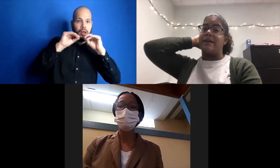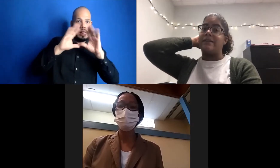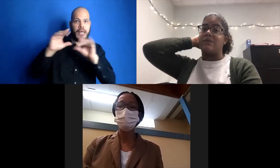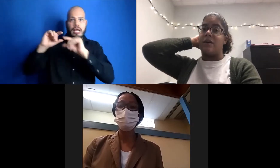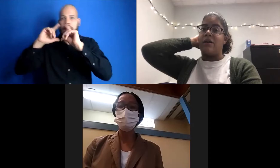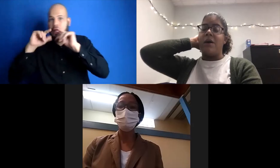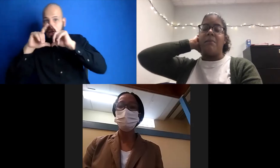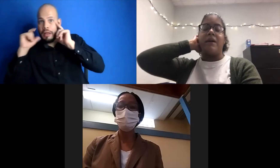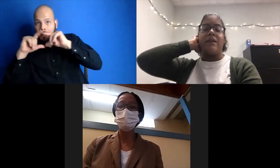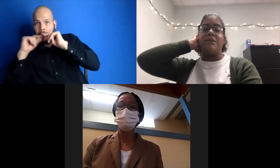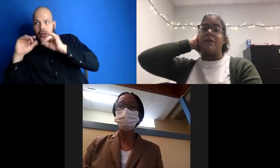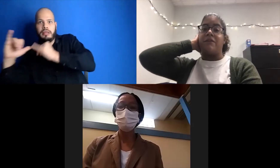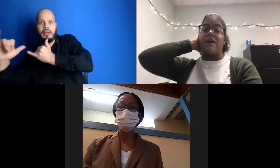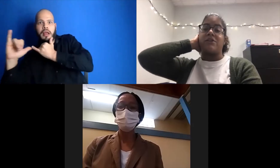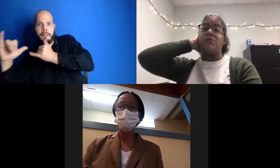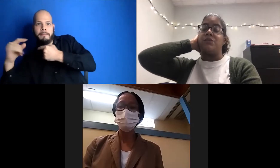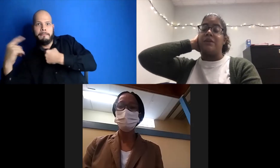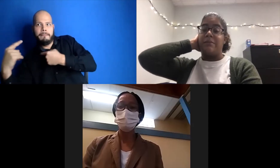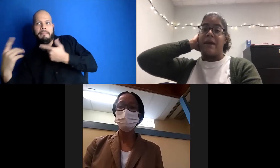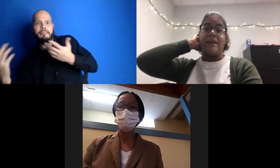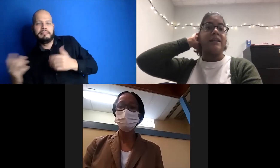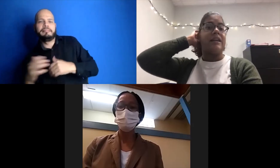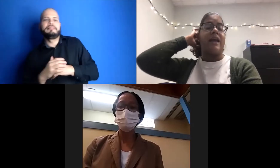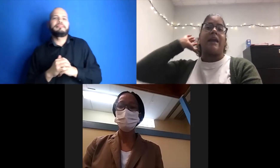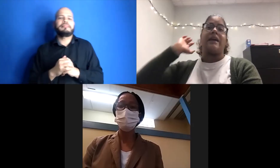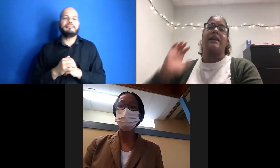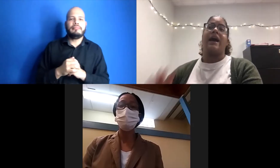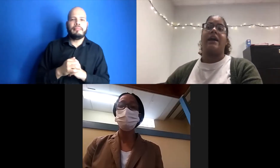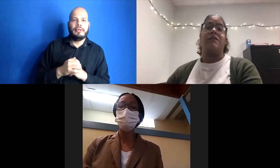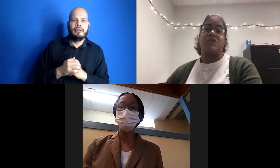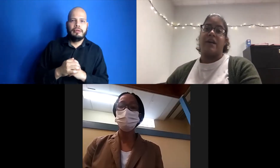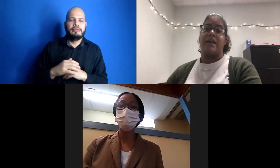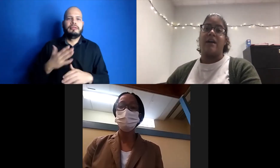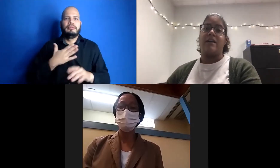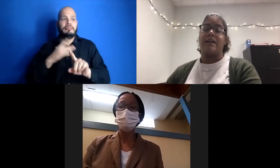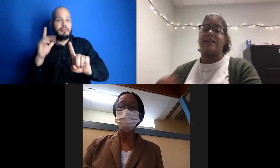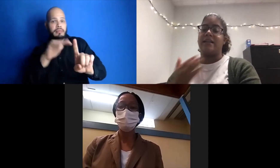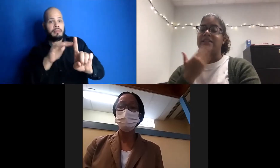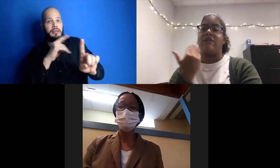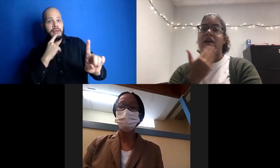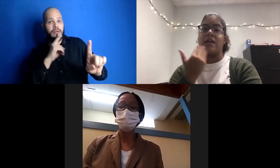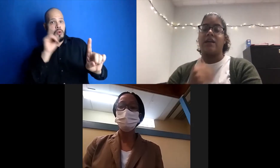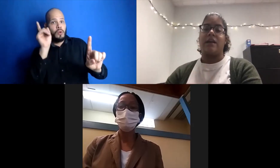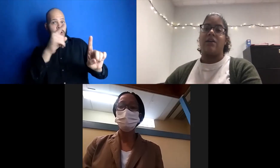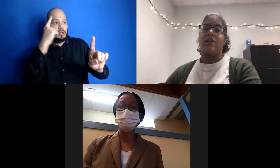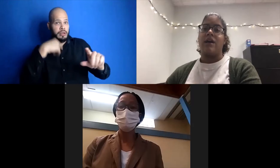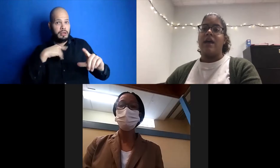as well but it was manufactured really badly and I even tried it on and I said it's fogging here